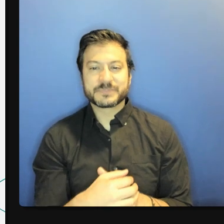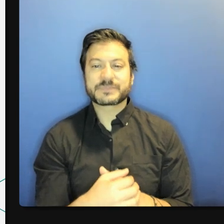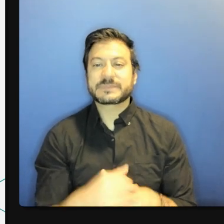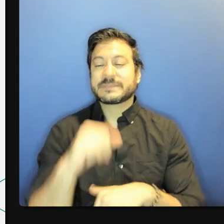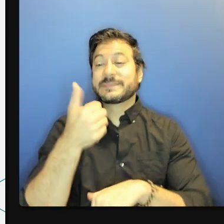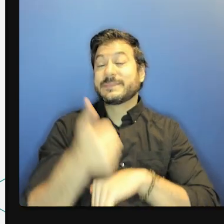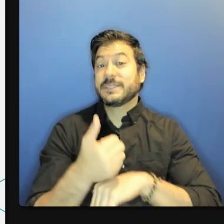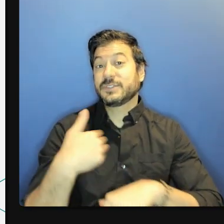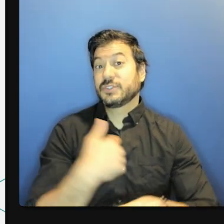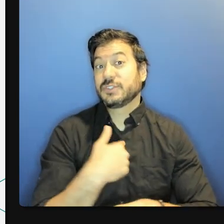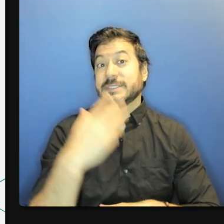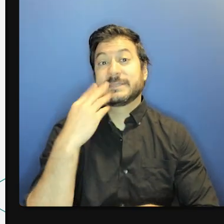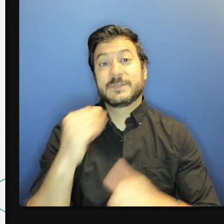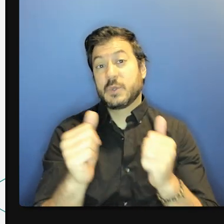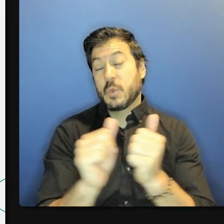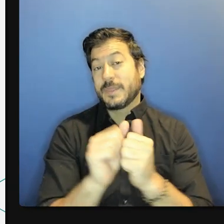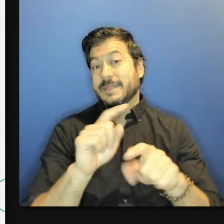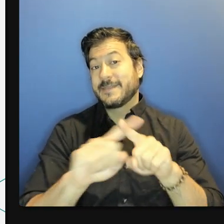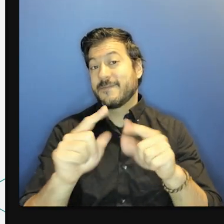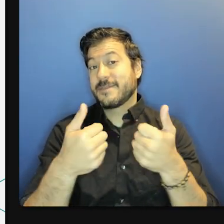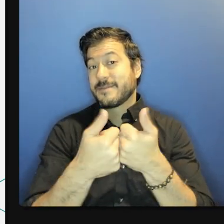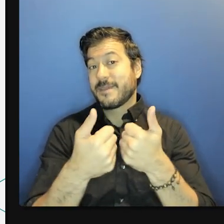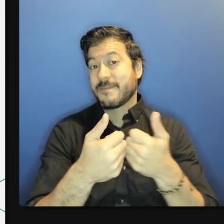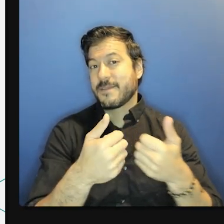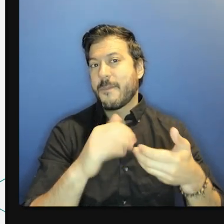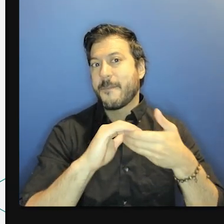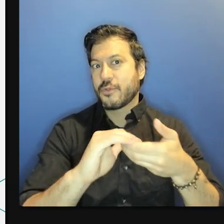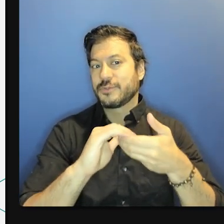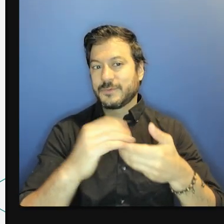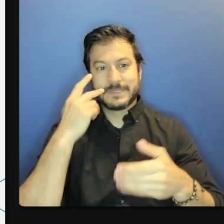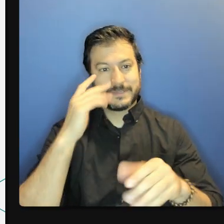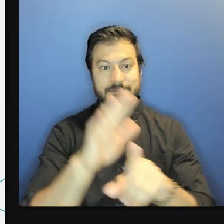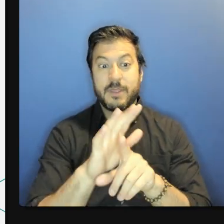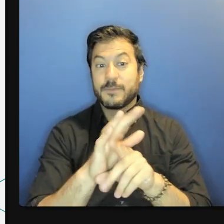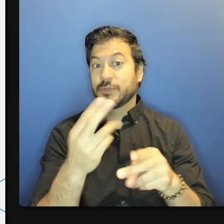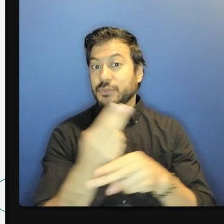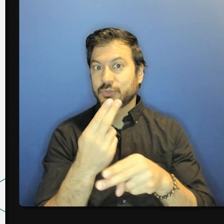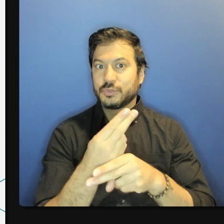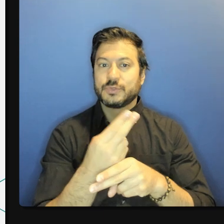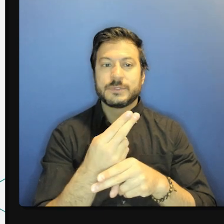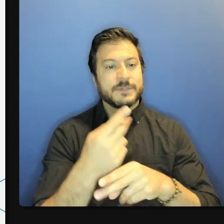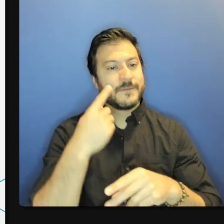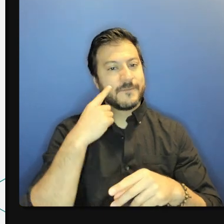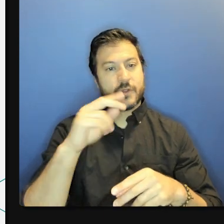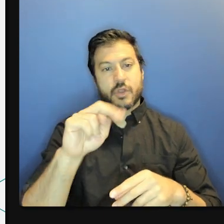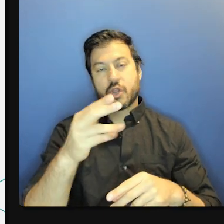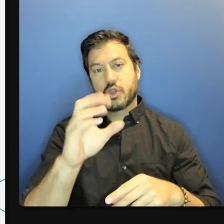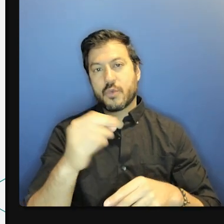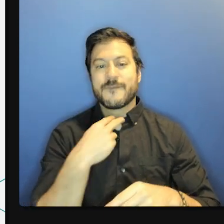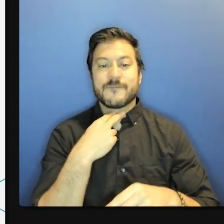Based on our experiences working with different gaming partners, we see potential popular use case patterns for neural voice